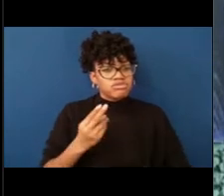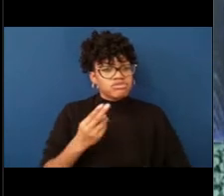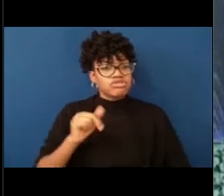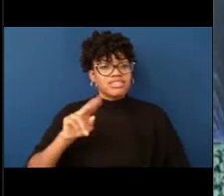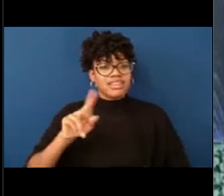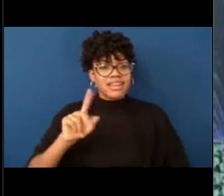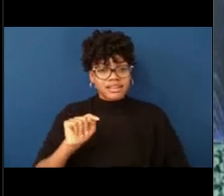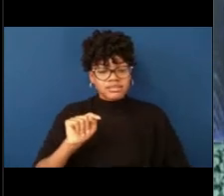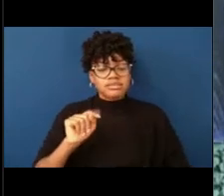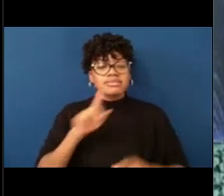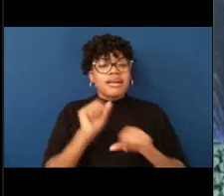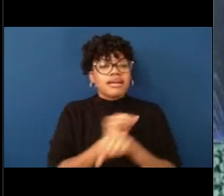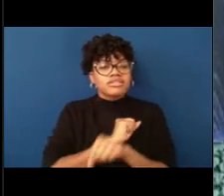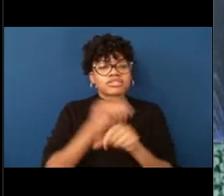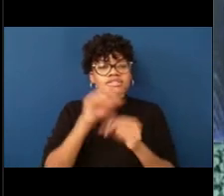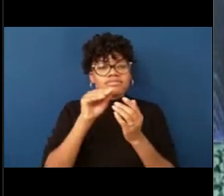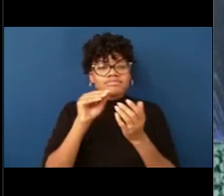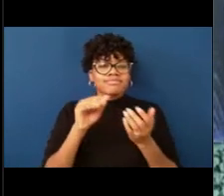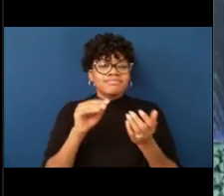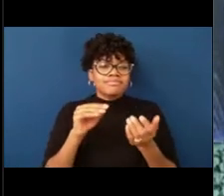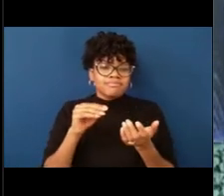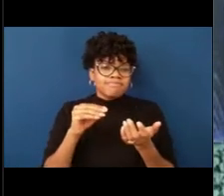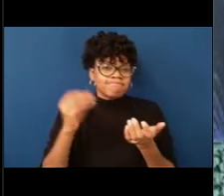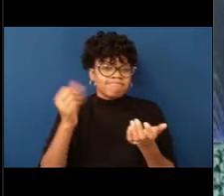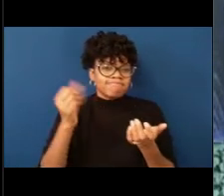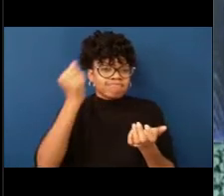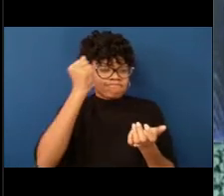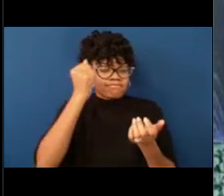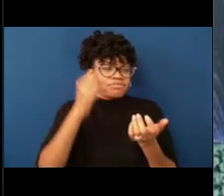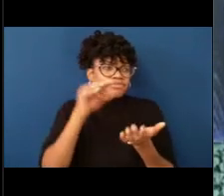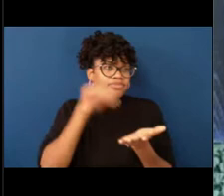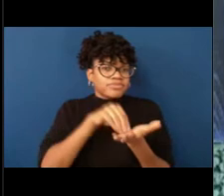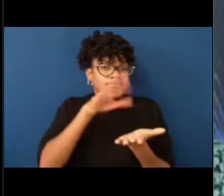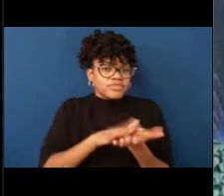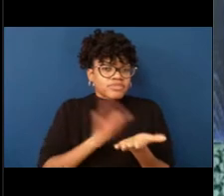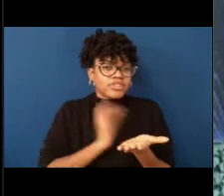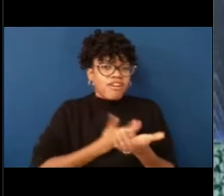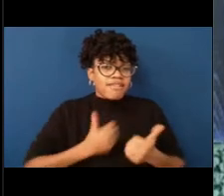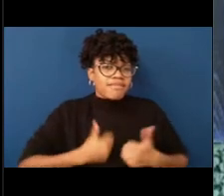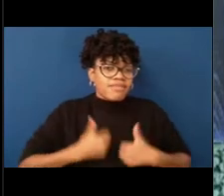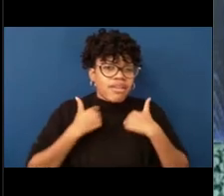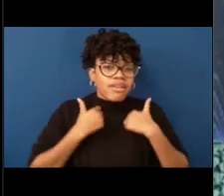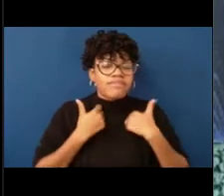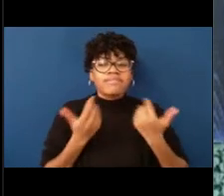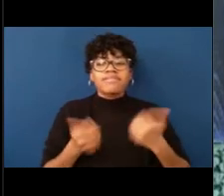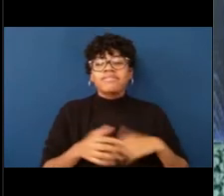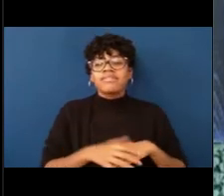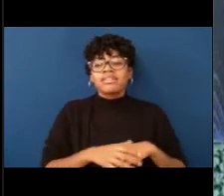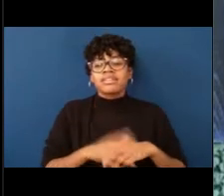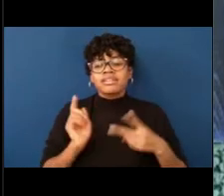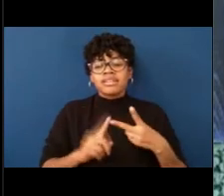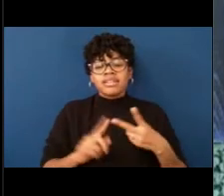The chants documented the daily life of the people, their love of the land, historical events,